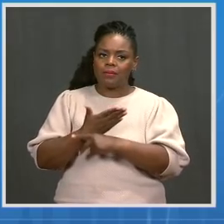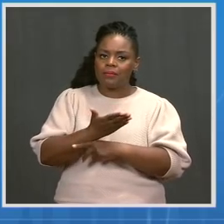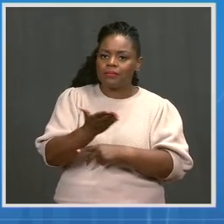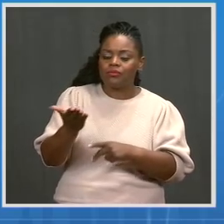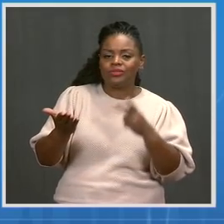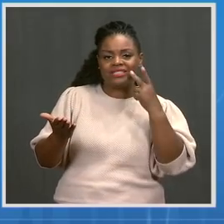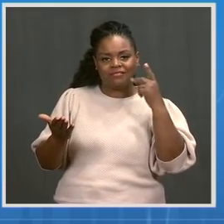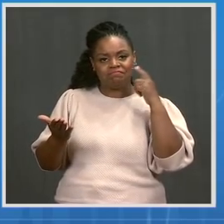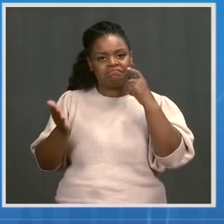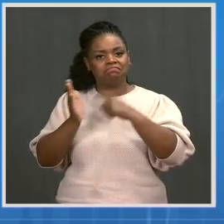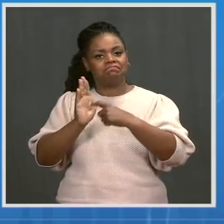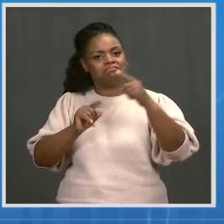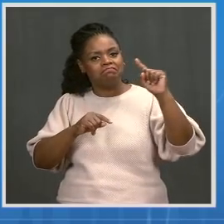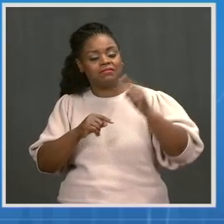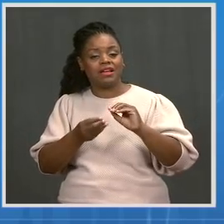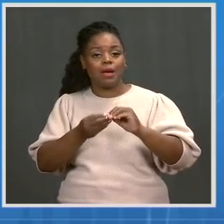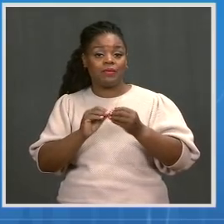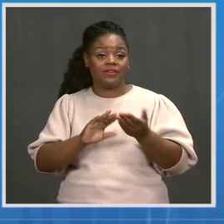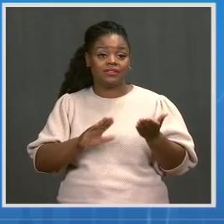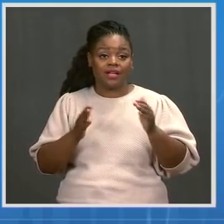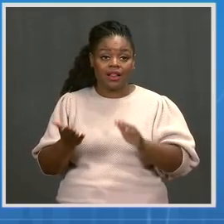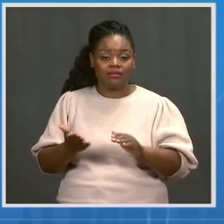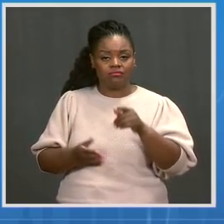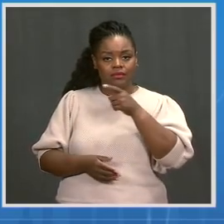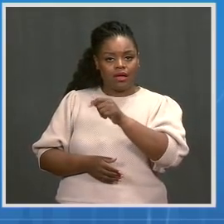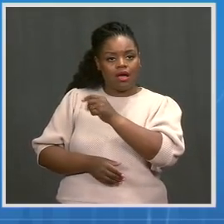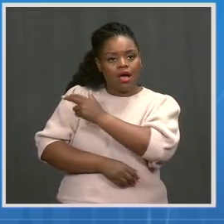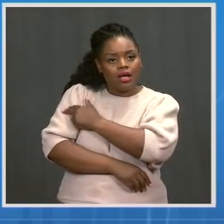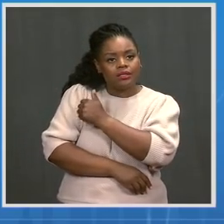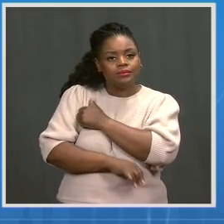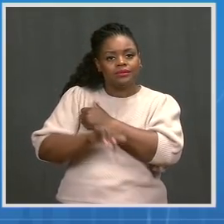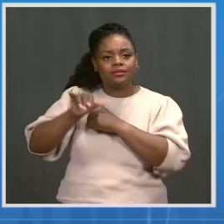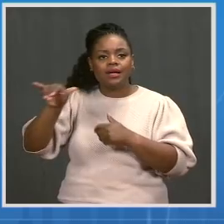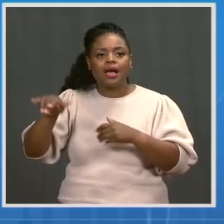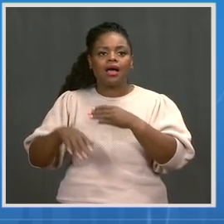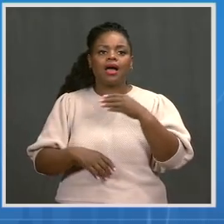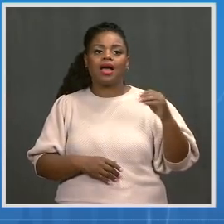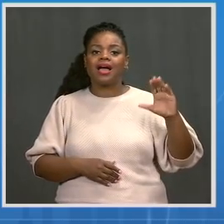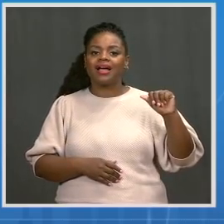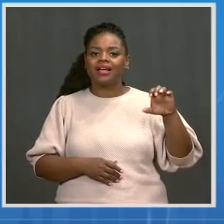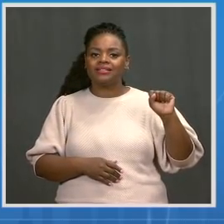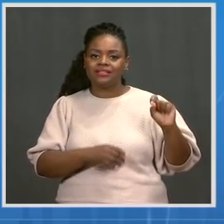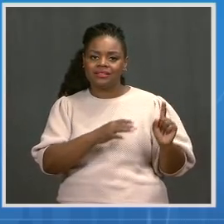hospitalization, and cases. And we will continue to vaccinate people across the summer months.